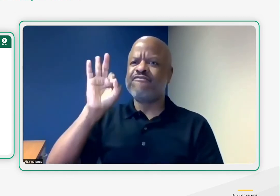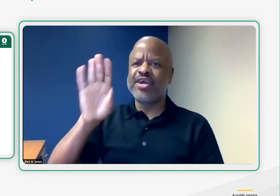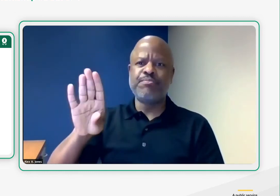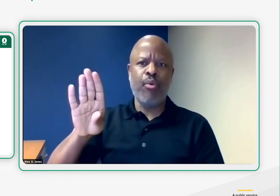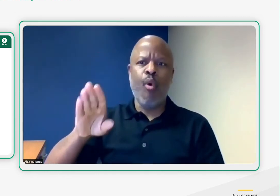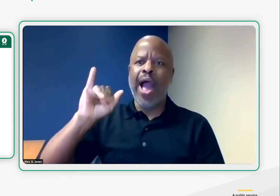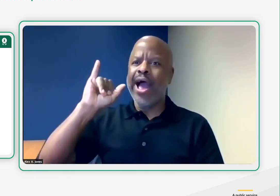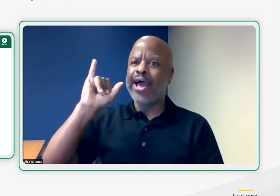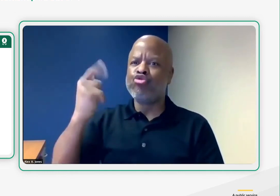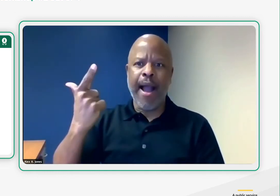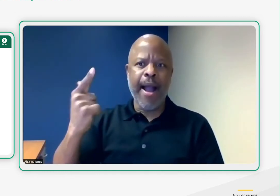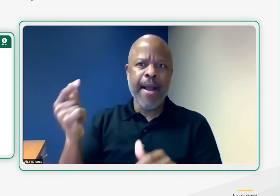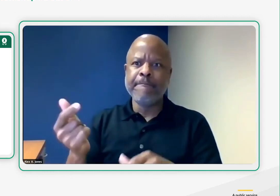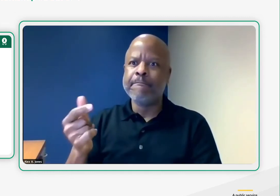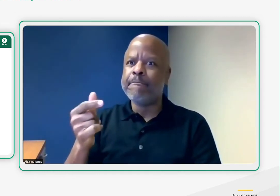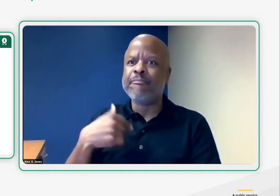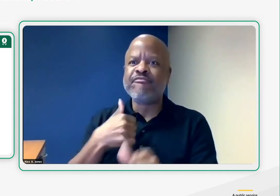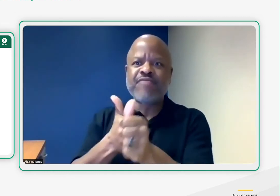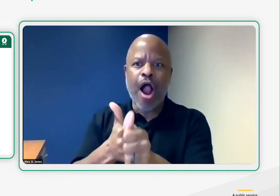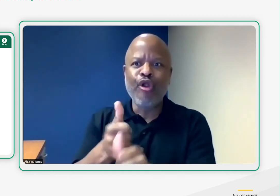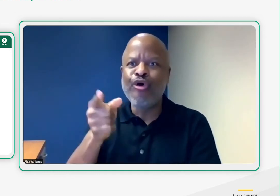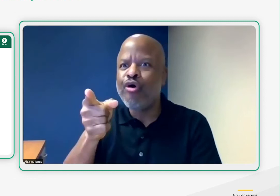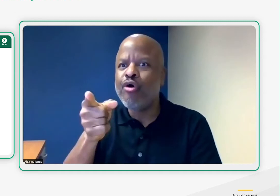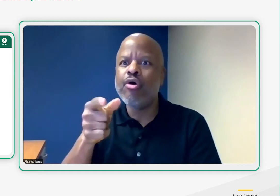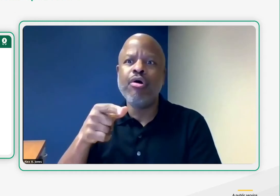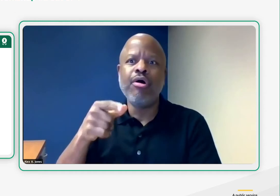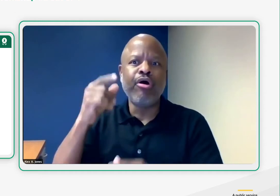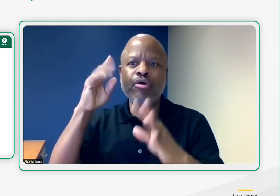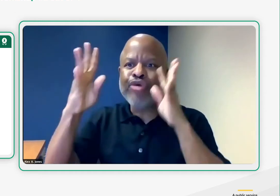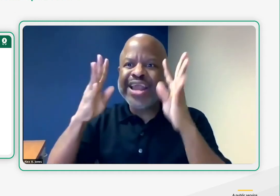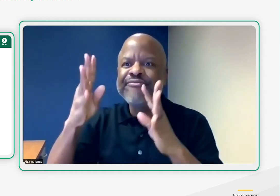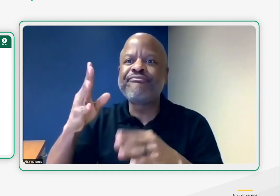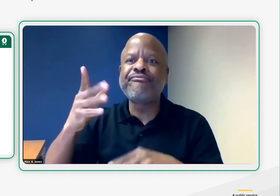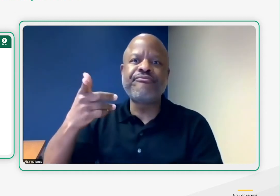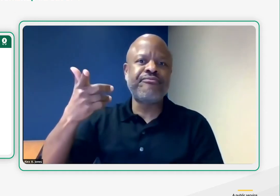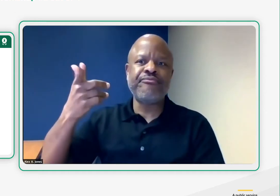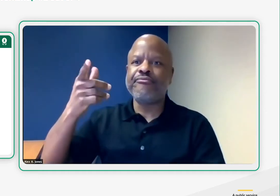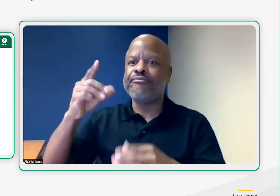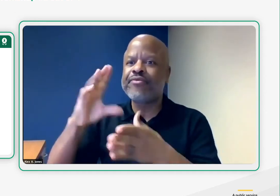And this is actually very popular on Facebook, and Instagram, and social media – people